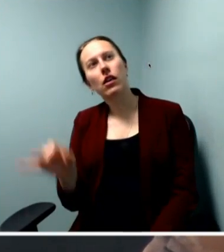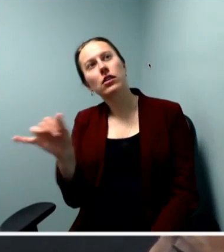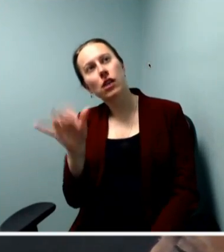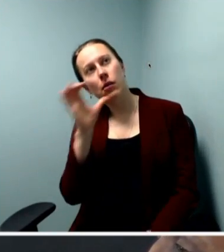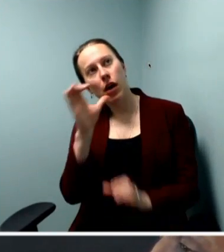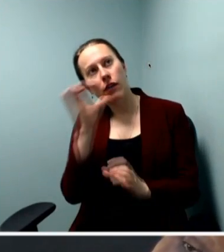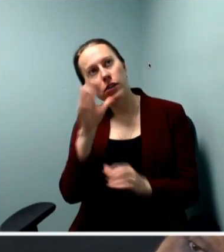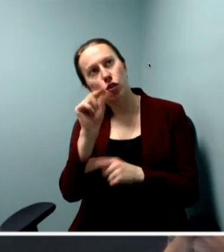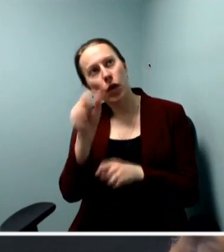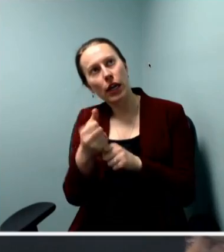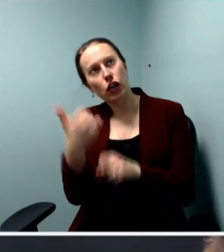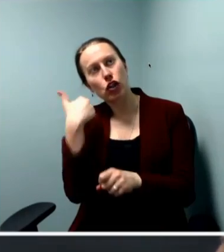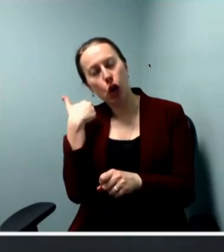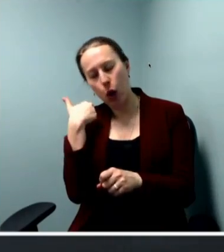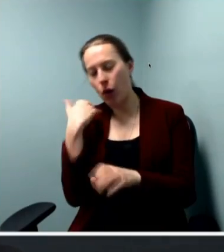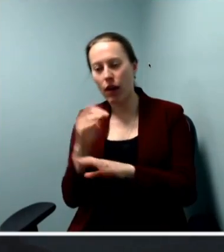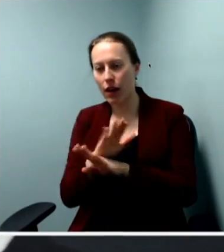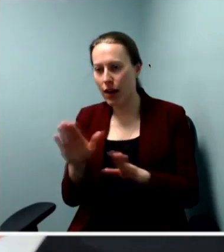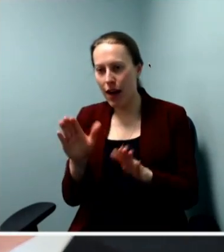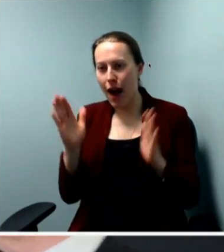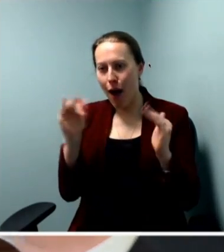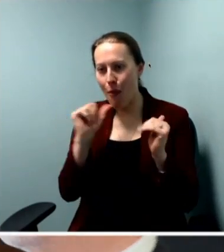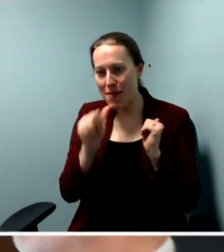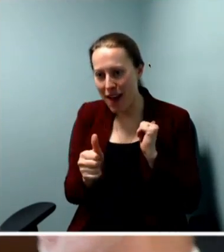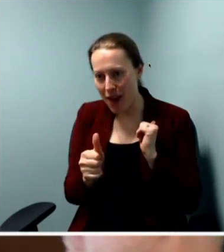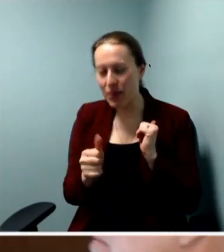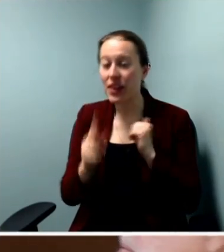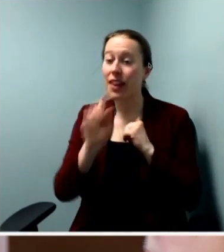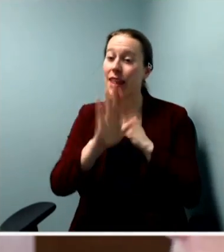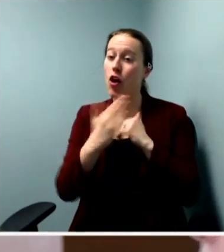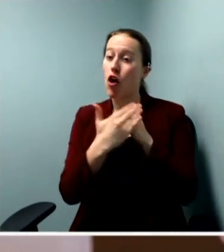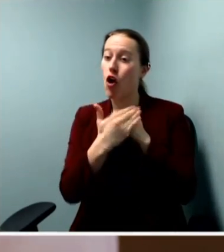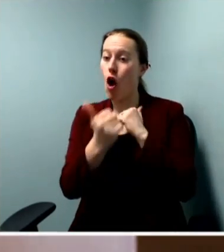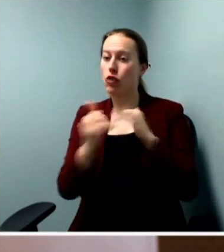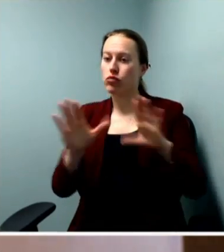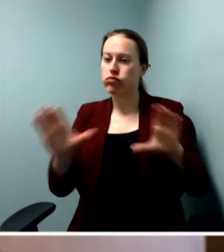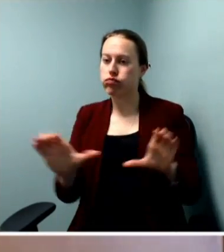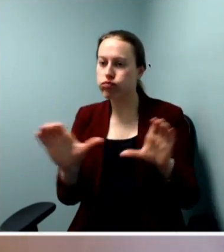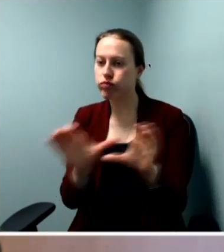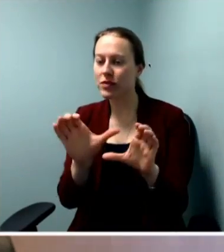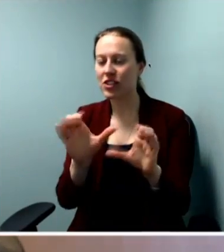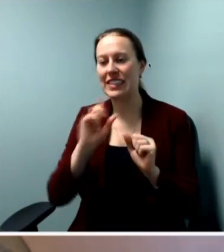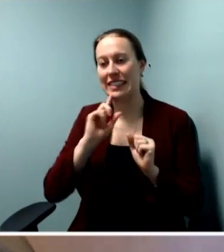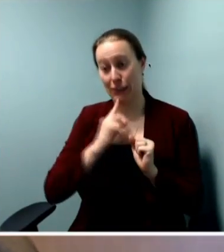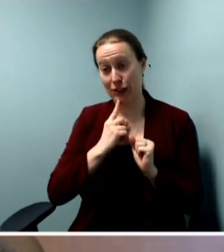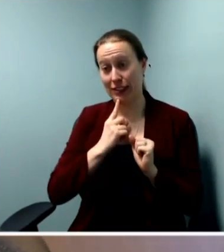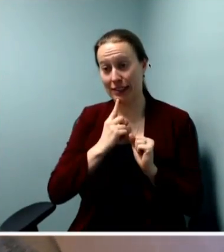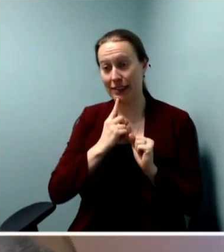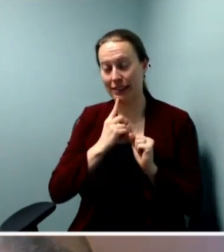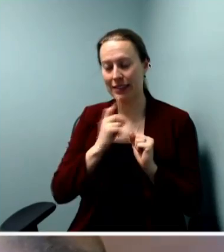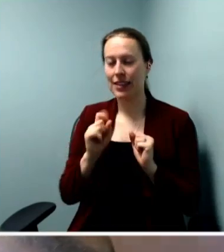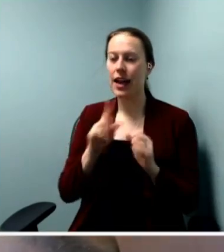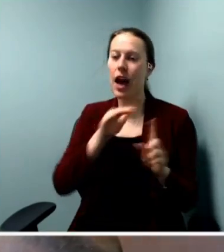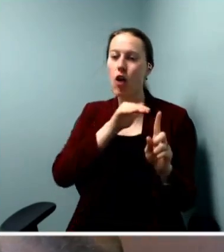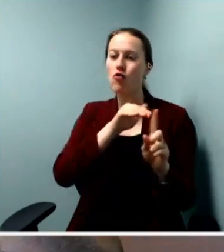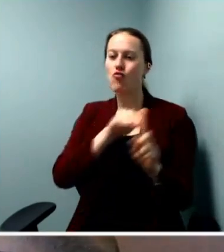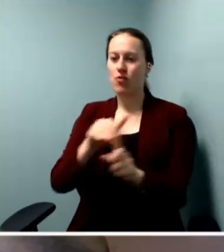So I hope that you can take their calls to action seriously, And with that, I'm going to remind our facilitators and tell you all